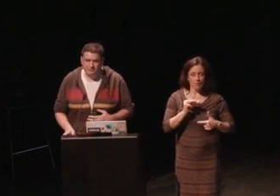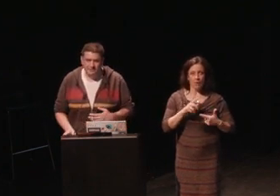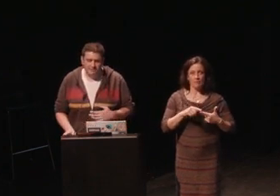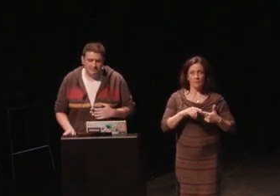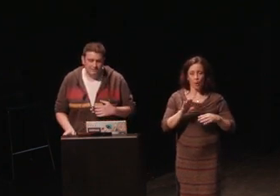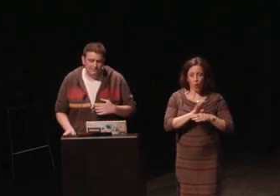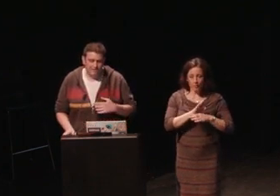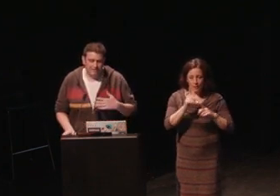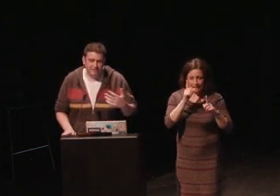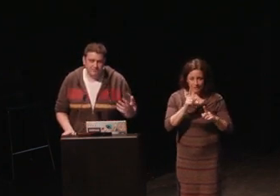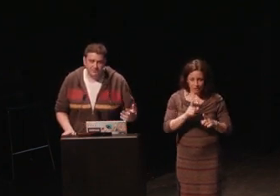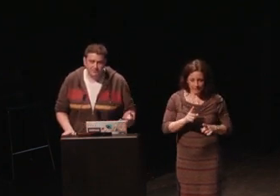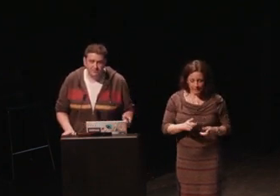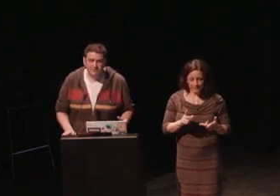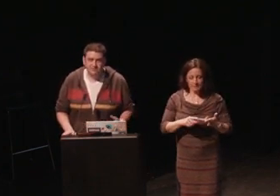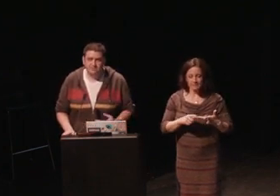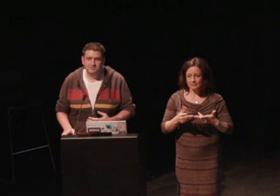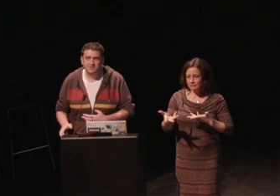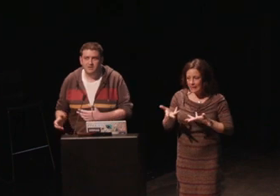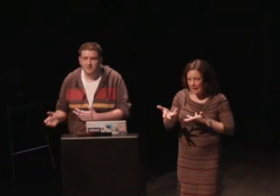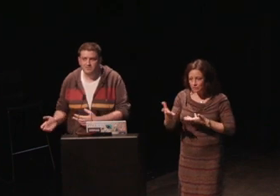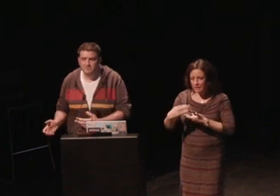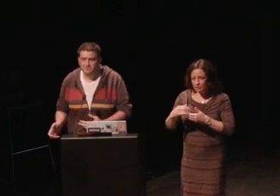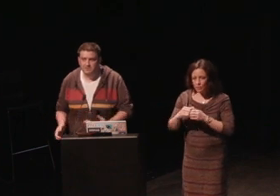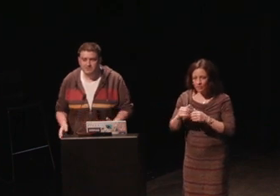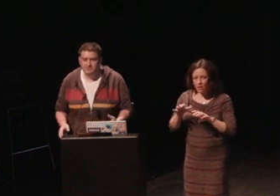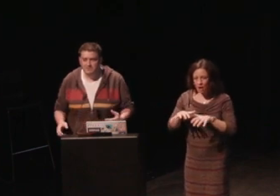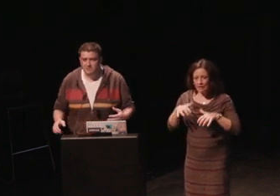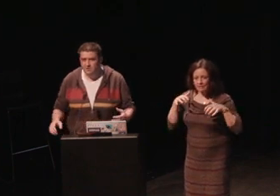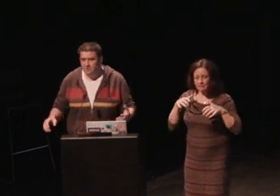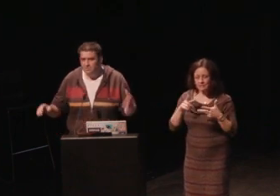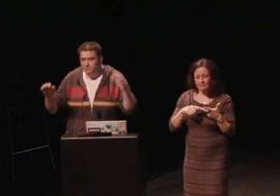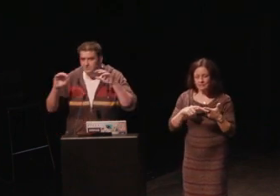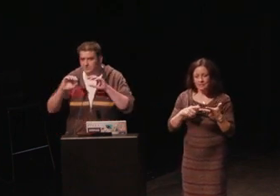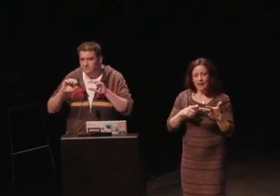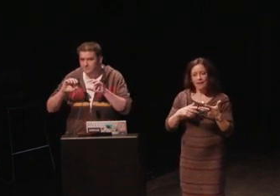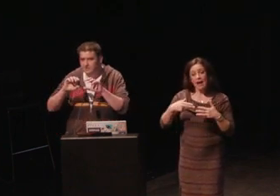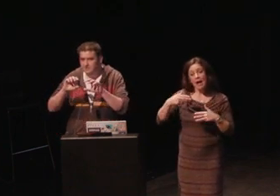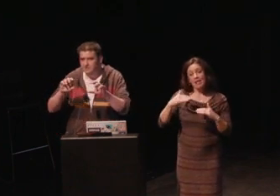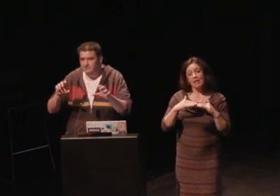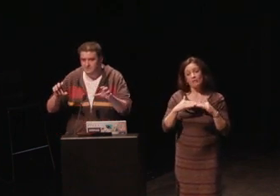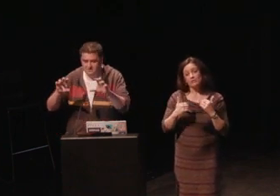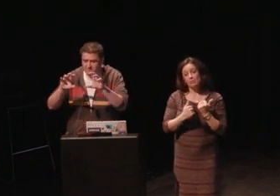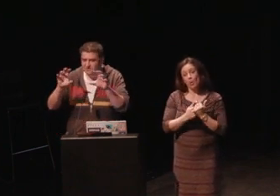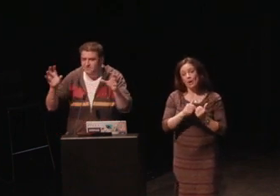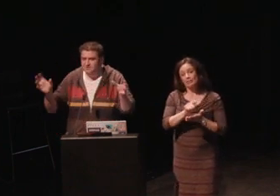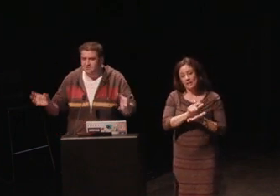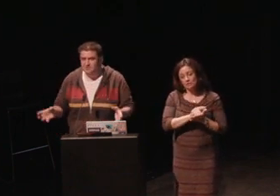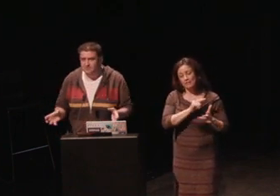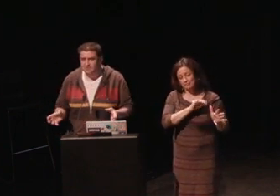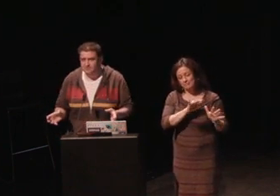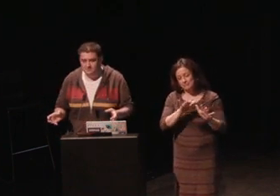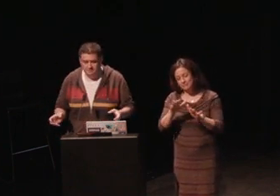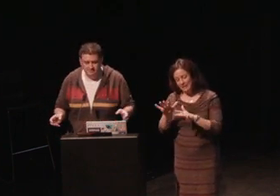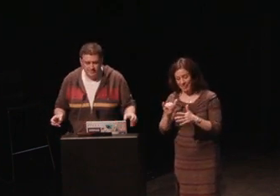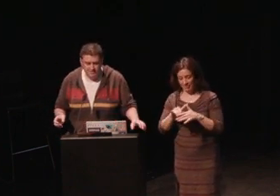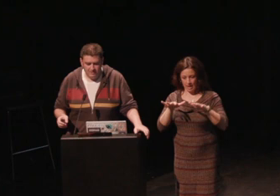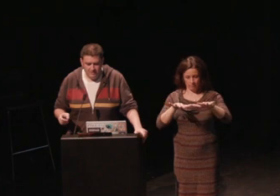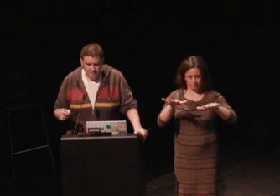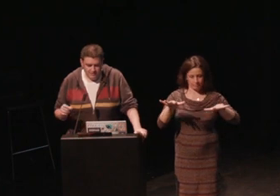talked about engaging with the audience, high level support in legislation, all this stuff is kind of stuff that sits around games.